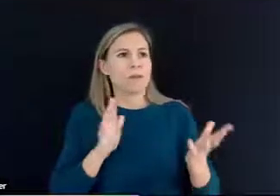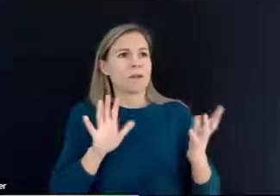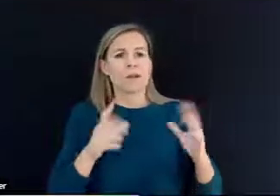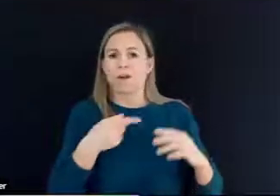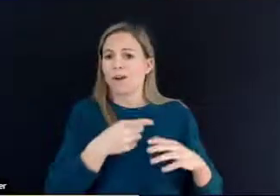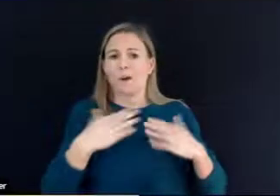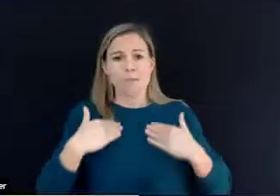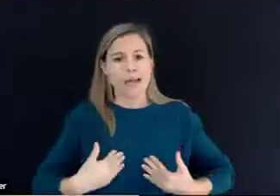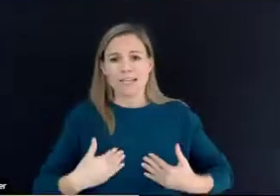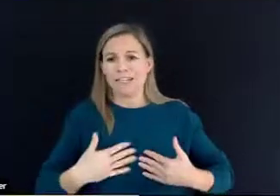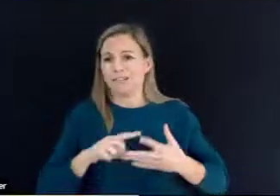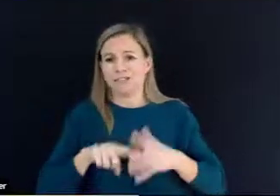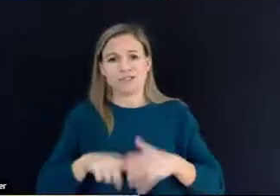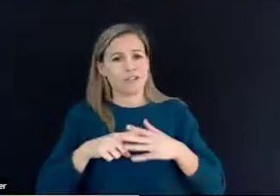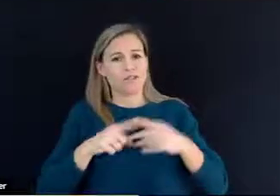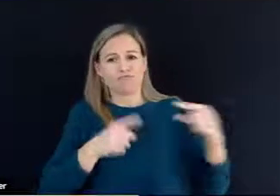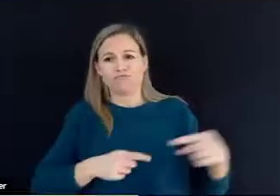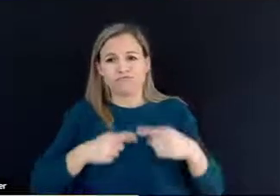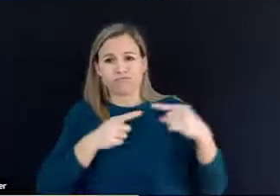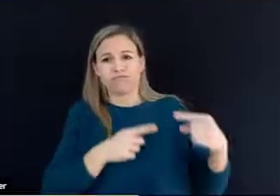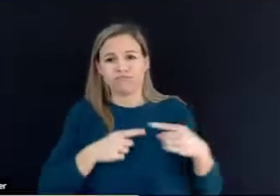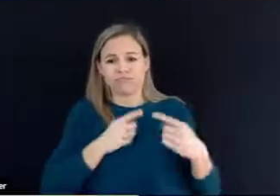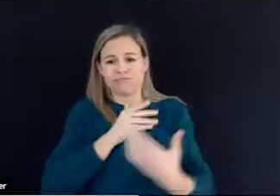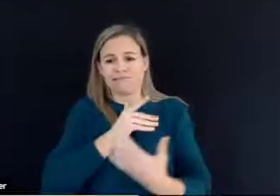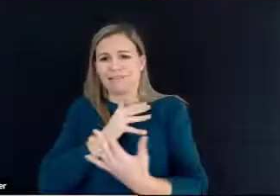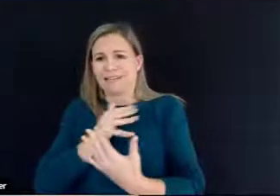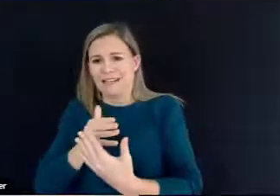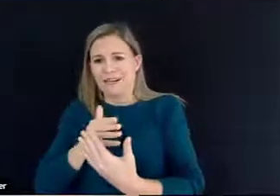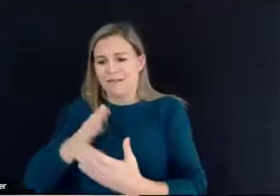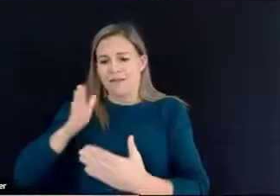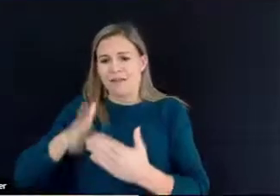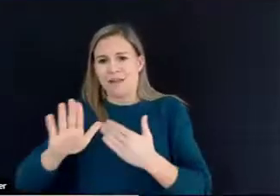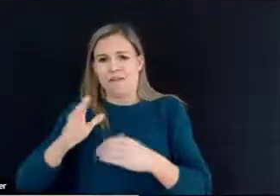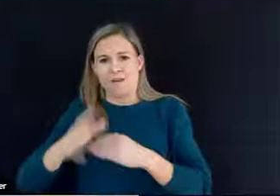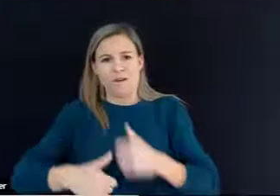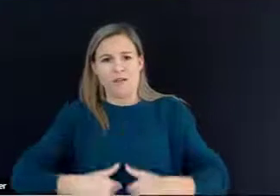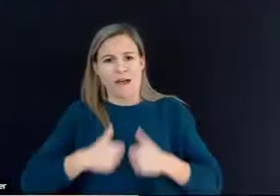the last couple of years of her life. And so, she passed away